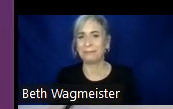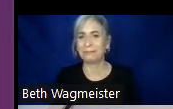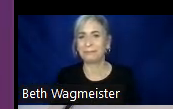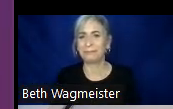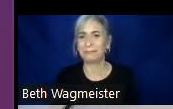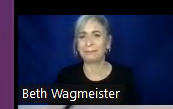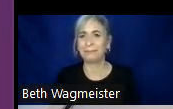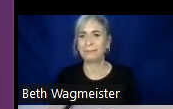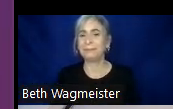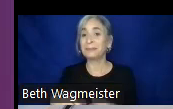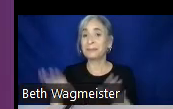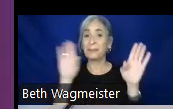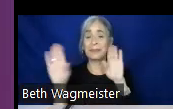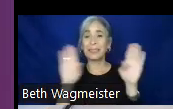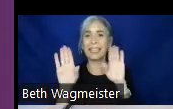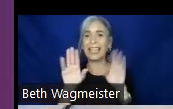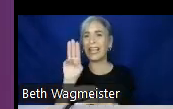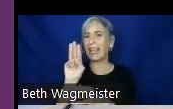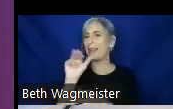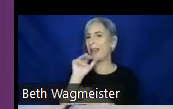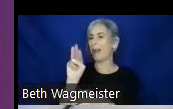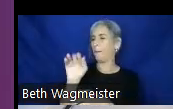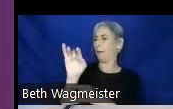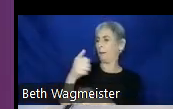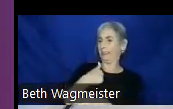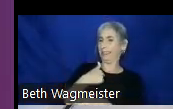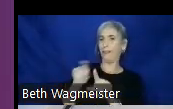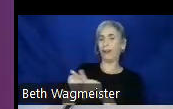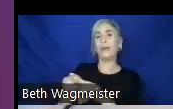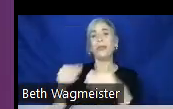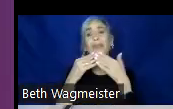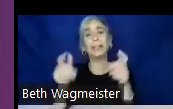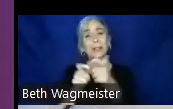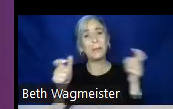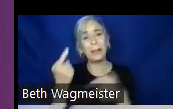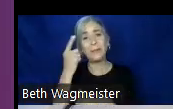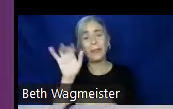I will unmute myself as well. Thanks so much for that great introduction.